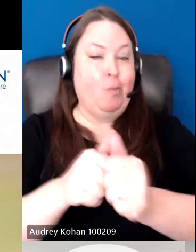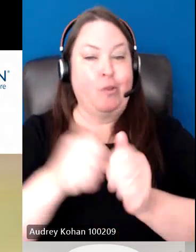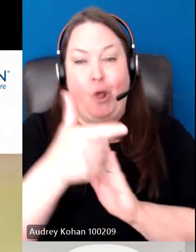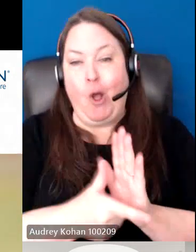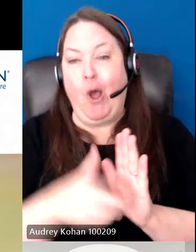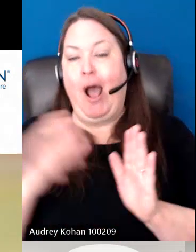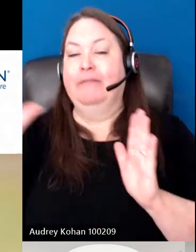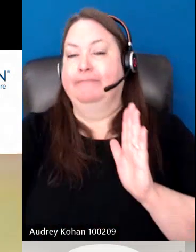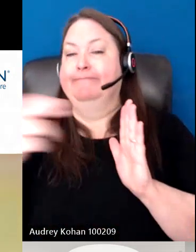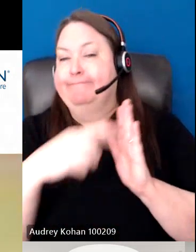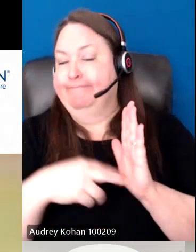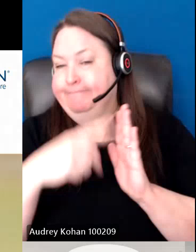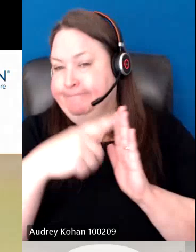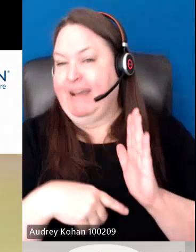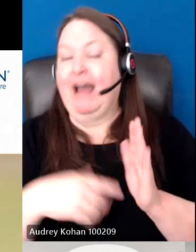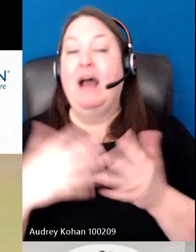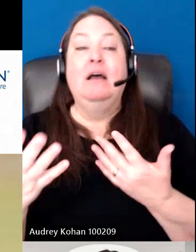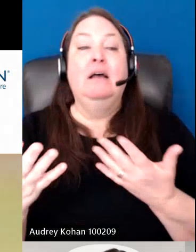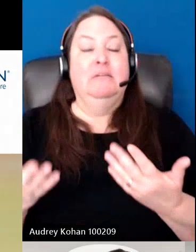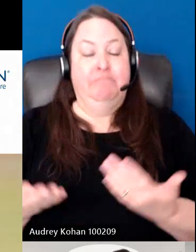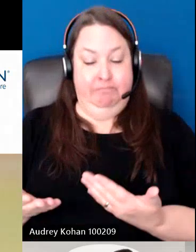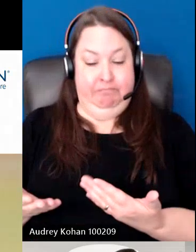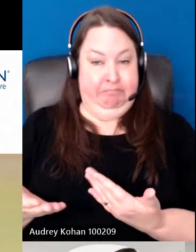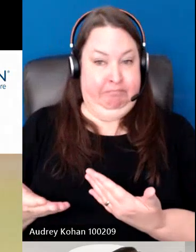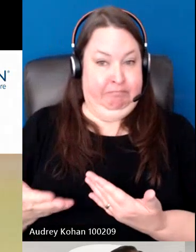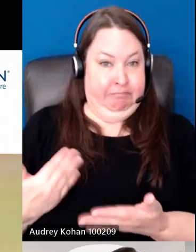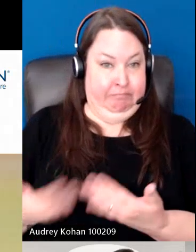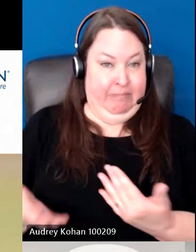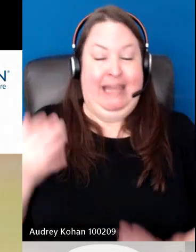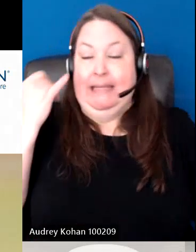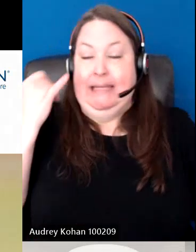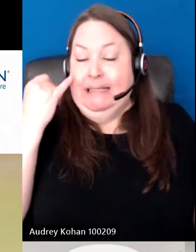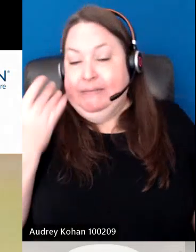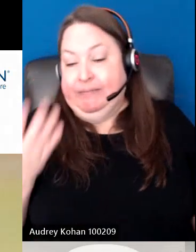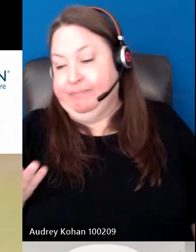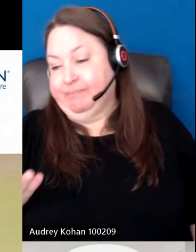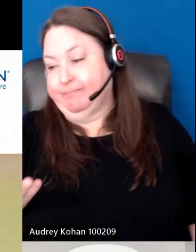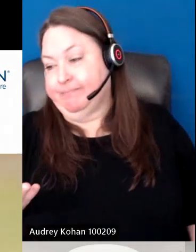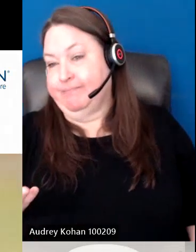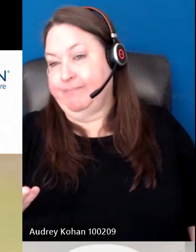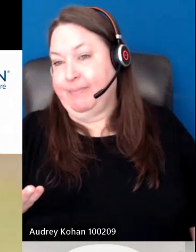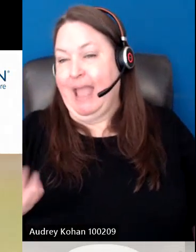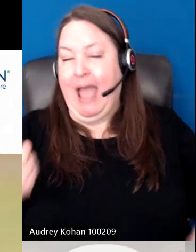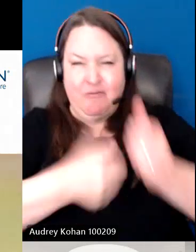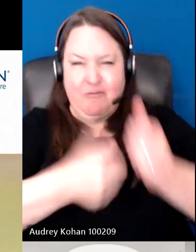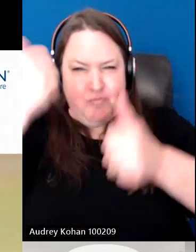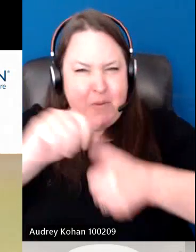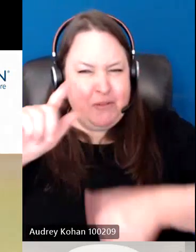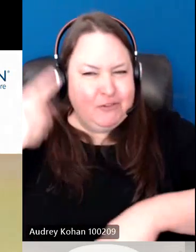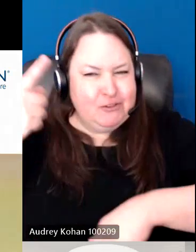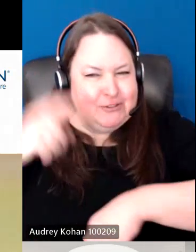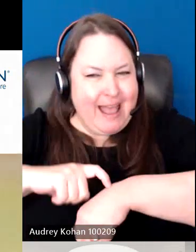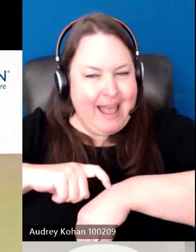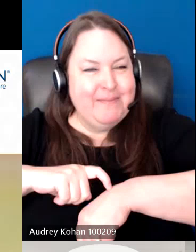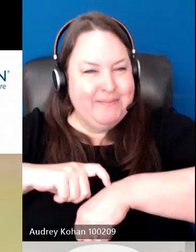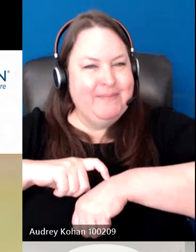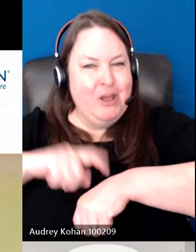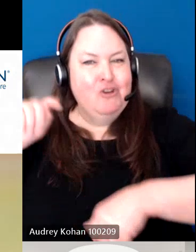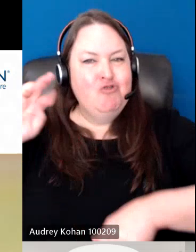and even if you know I everyone will remember the first time uh that the Trump Administration came